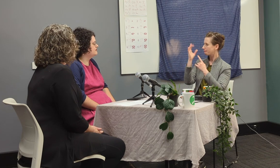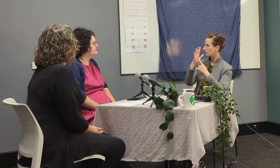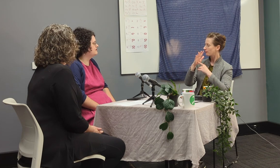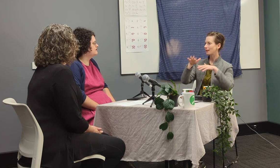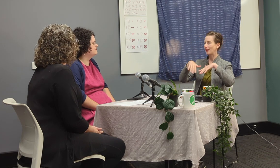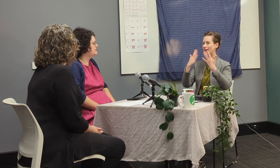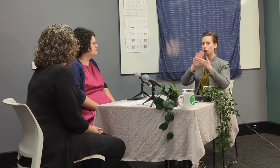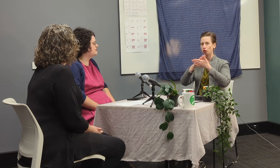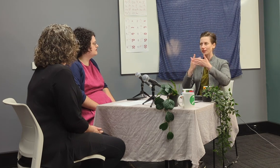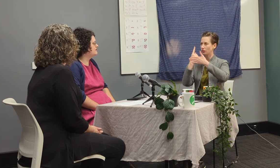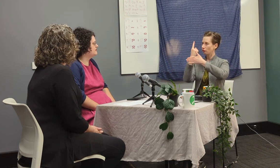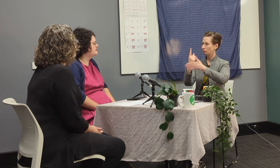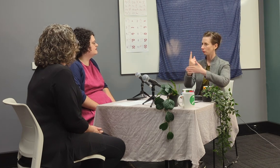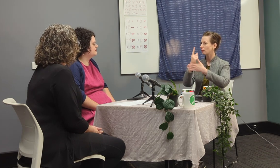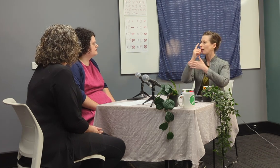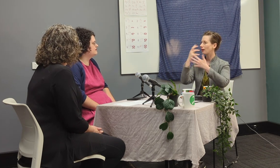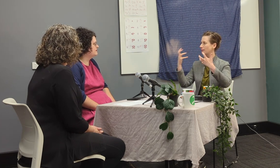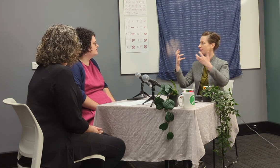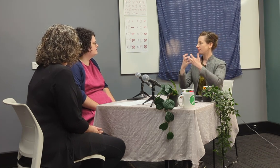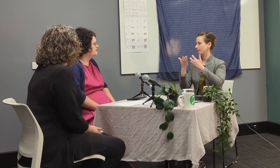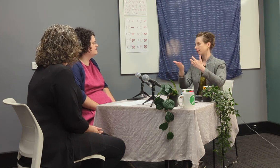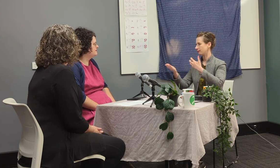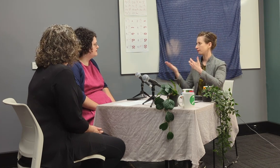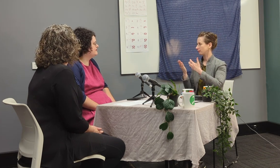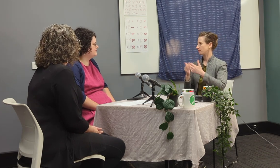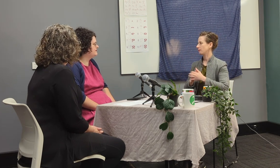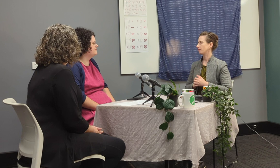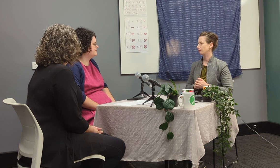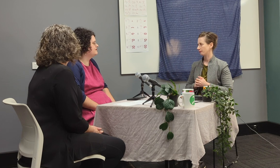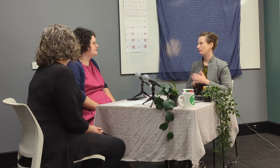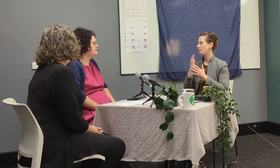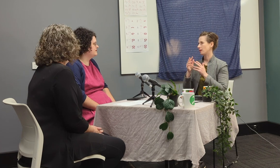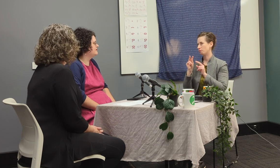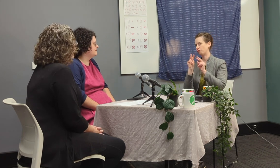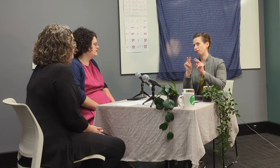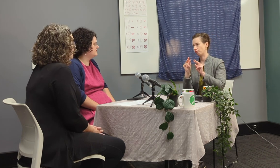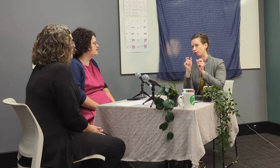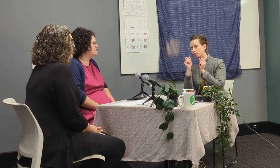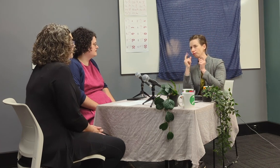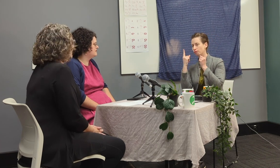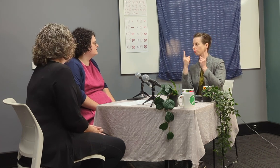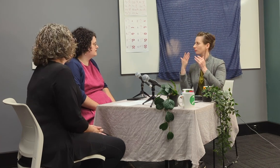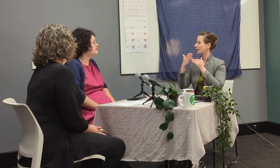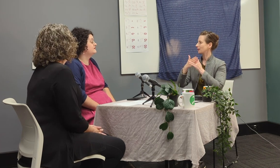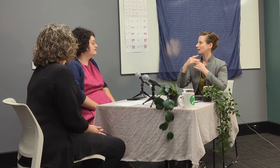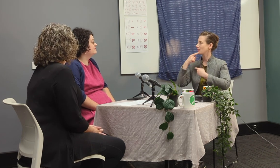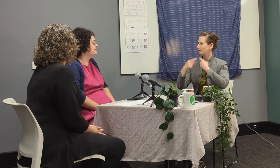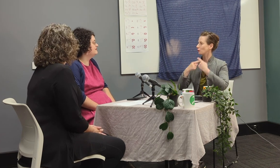It’s really important that any translation can suit those that don’t have access to English.